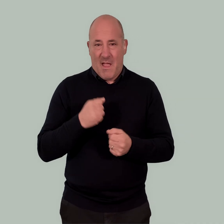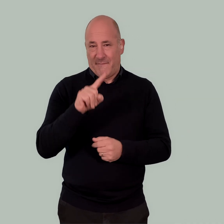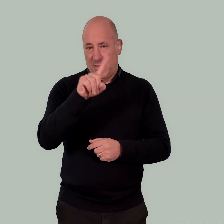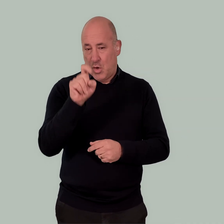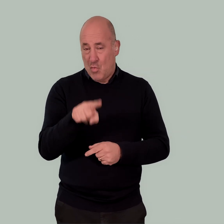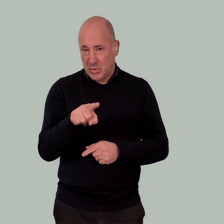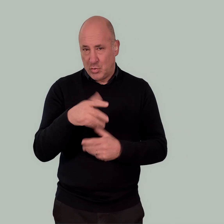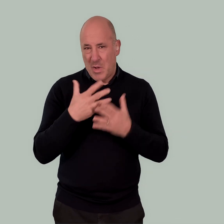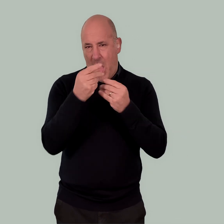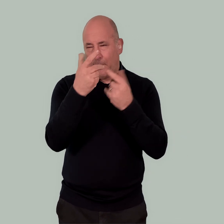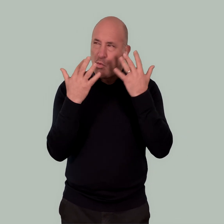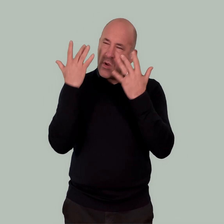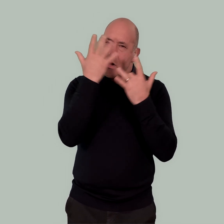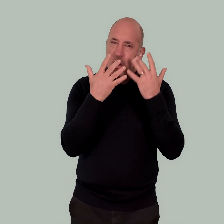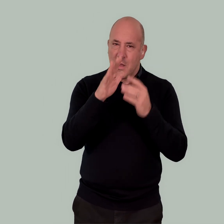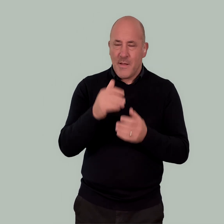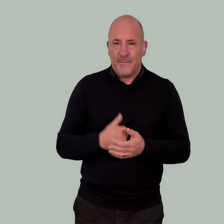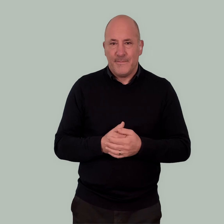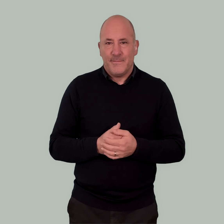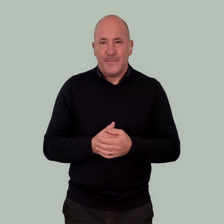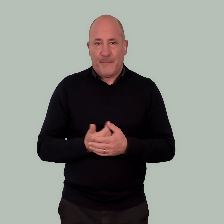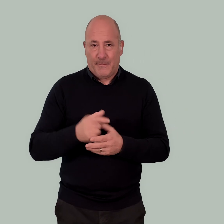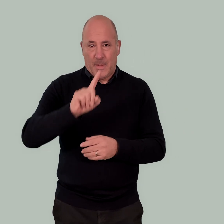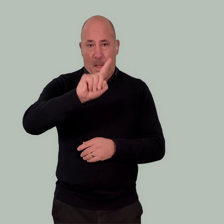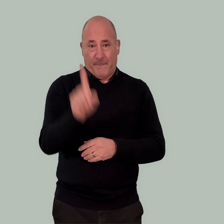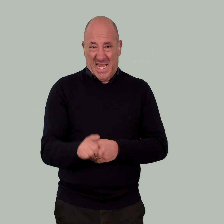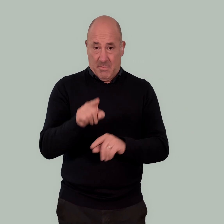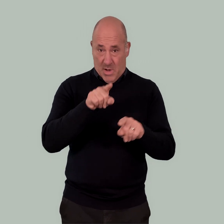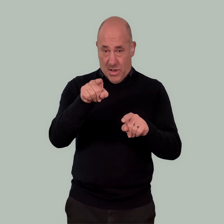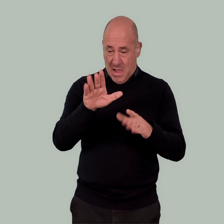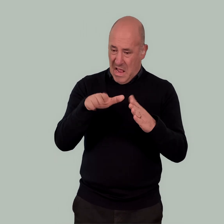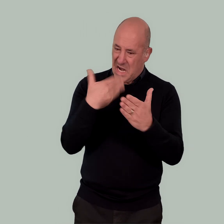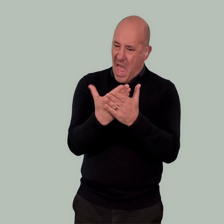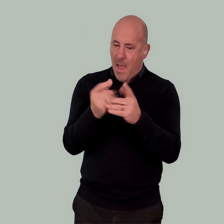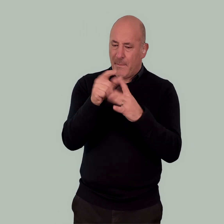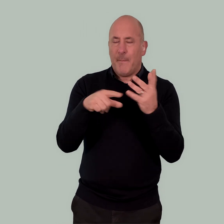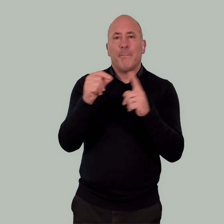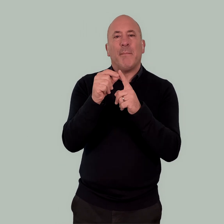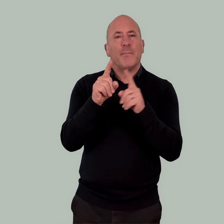The next question is to help prompt thinking on this theme: What is the experience of people claiming PIP